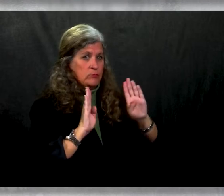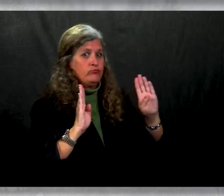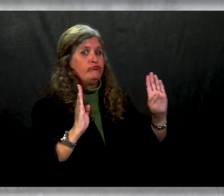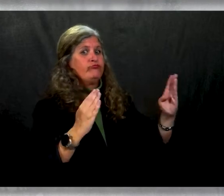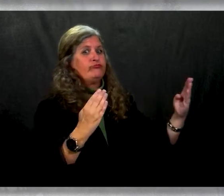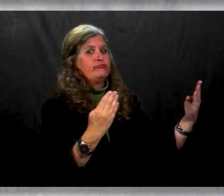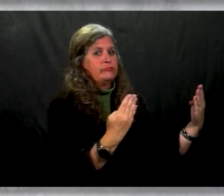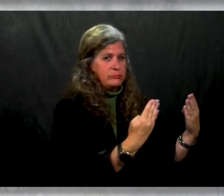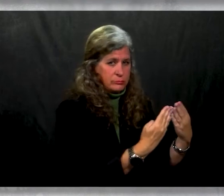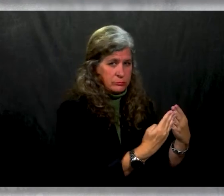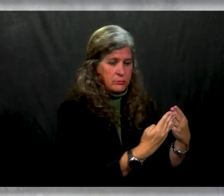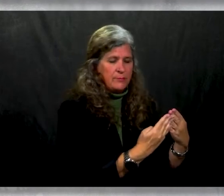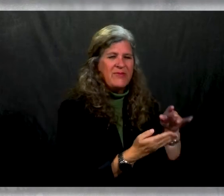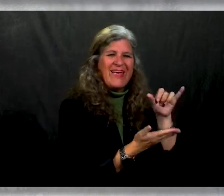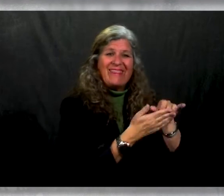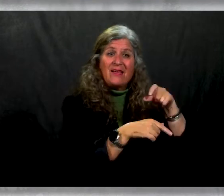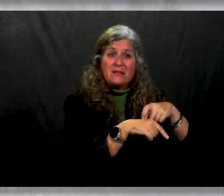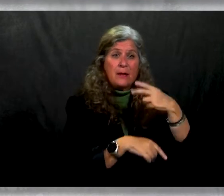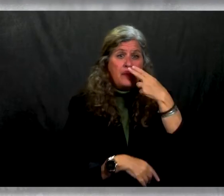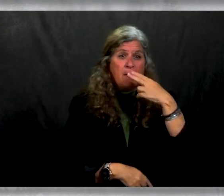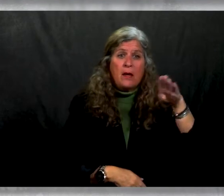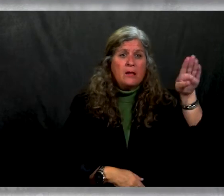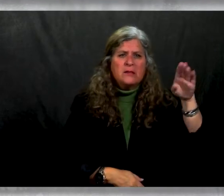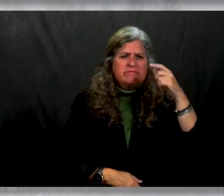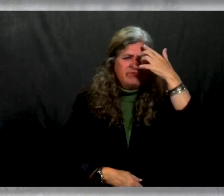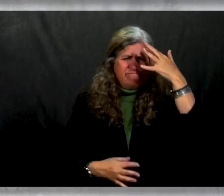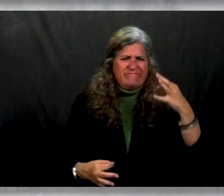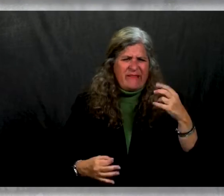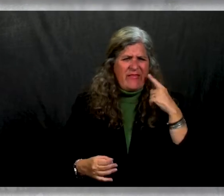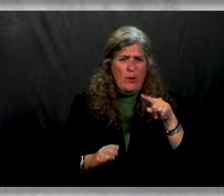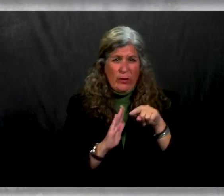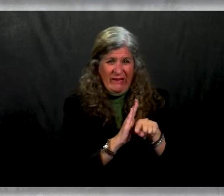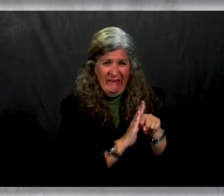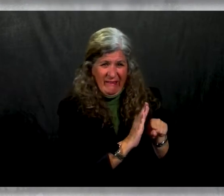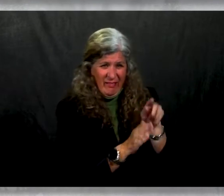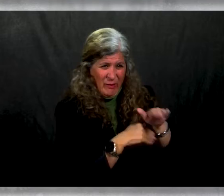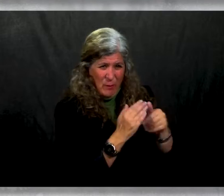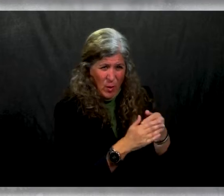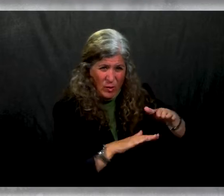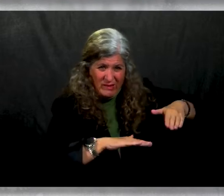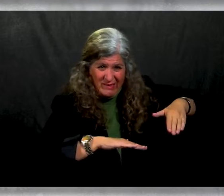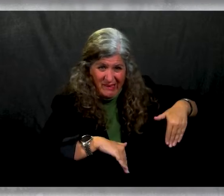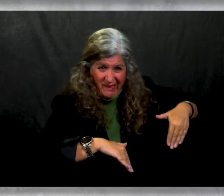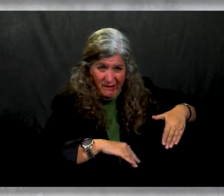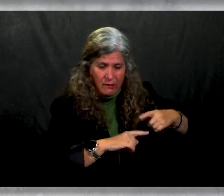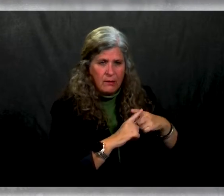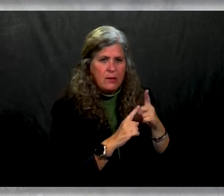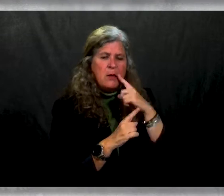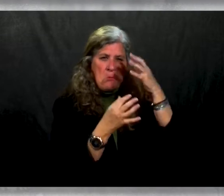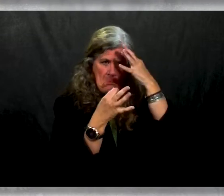So at that time, the Nazis have not yet decided that they're going to murder all of Europe's Jews, but they are have decided that they're going